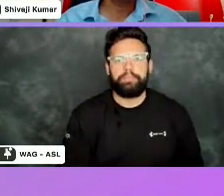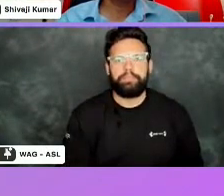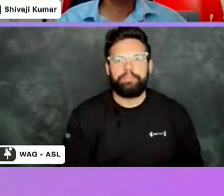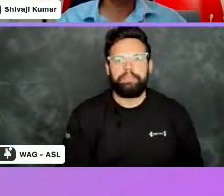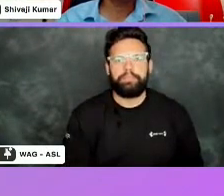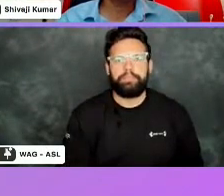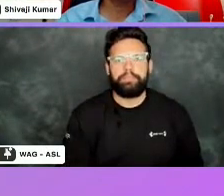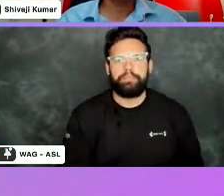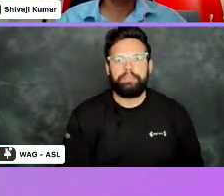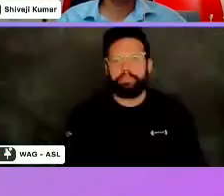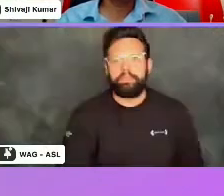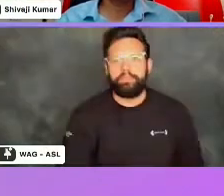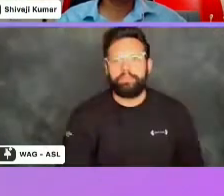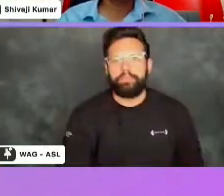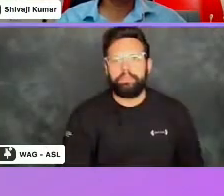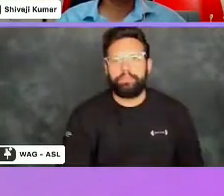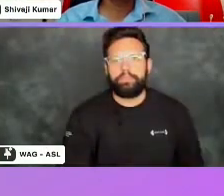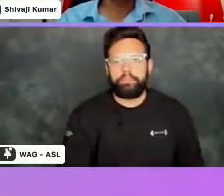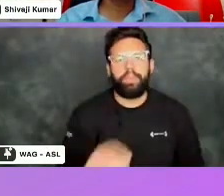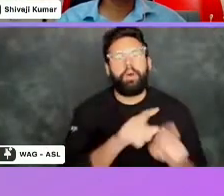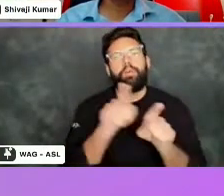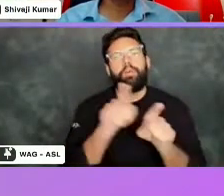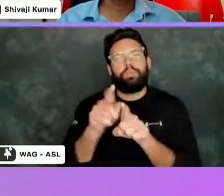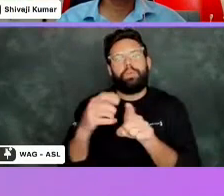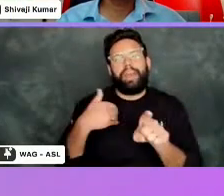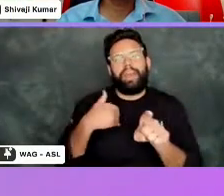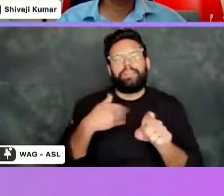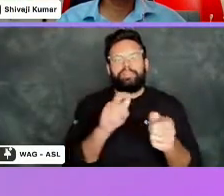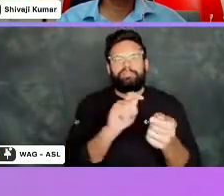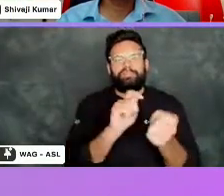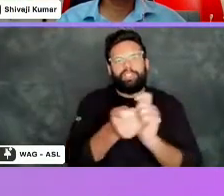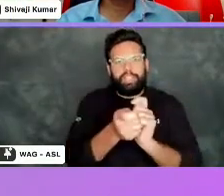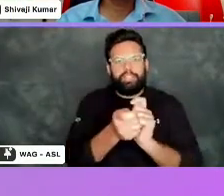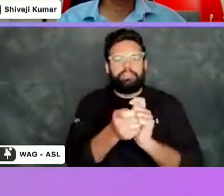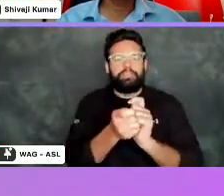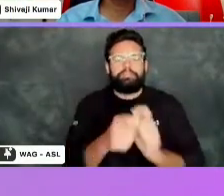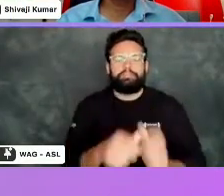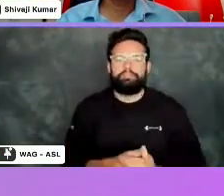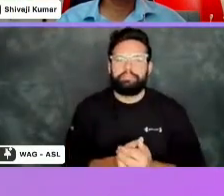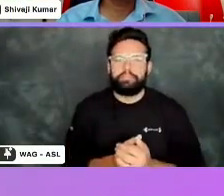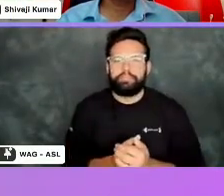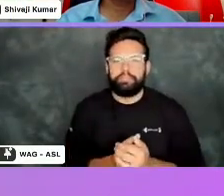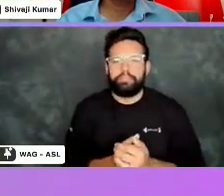So change in language for a portion of content is not coded. Luckily since I'm a developer,